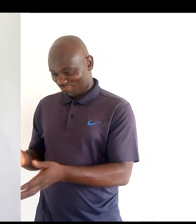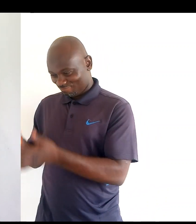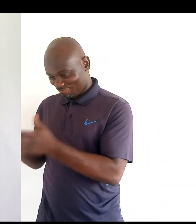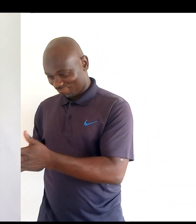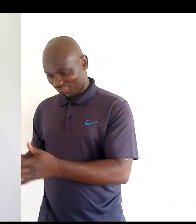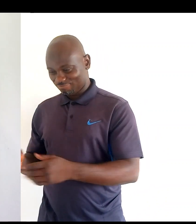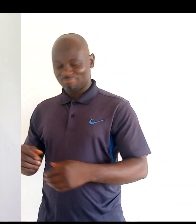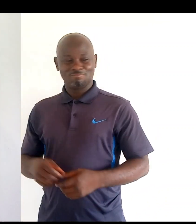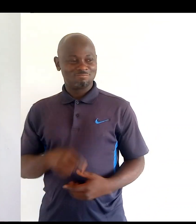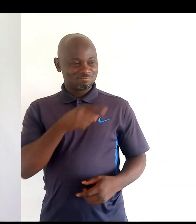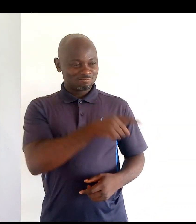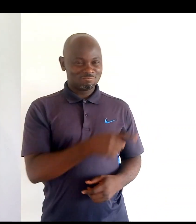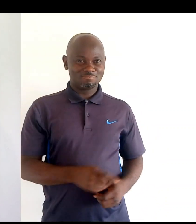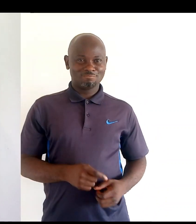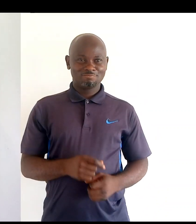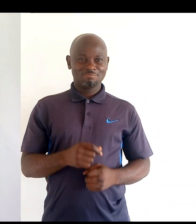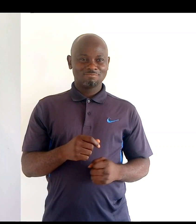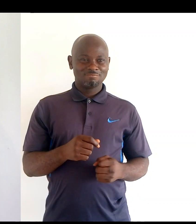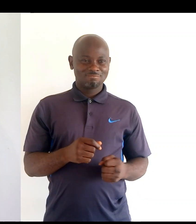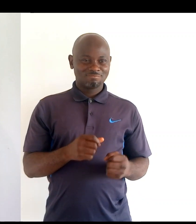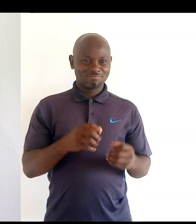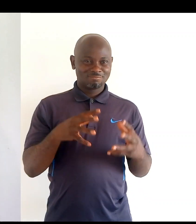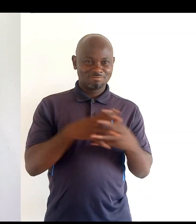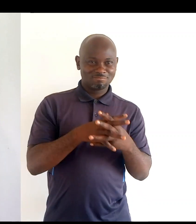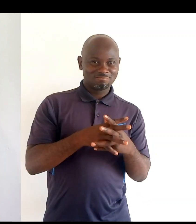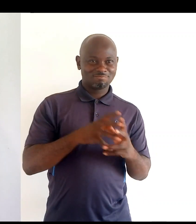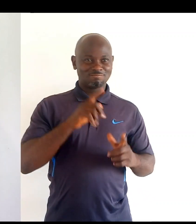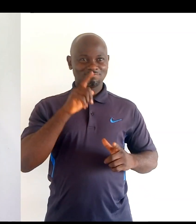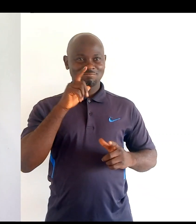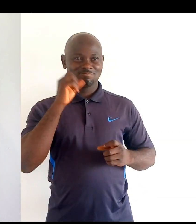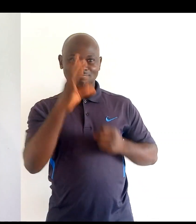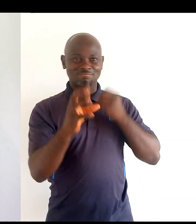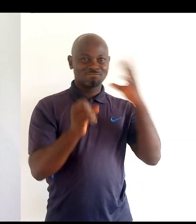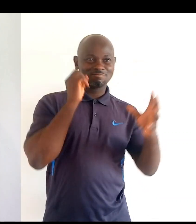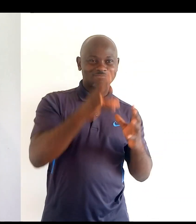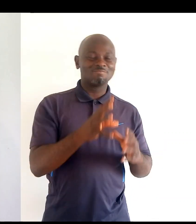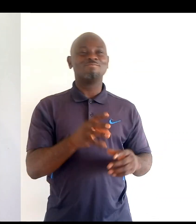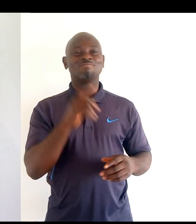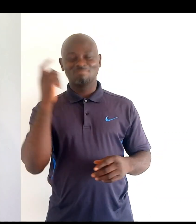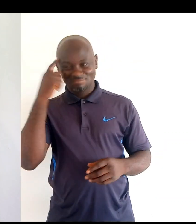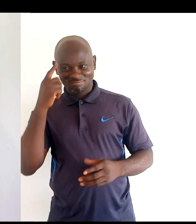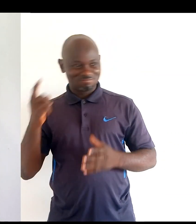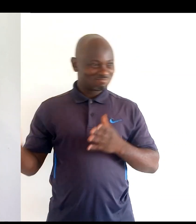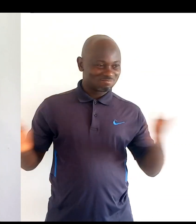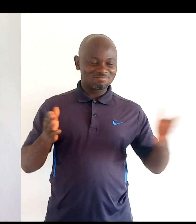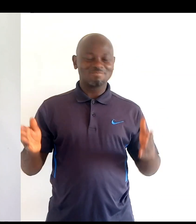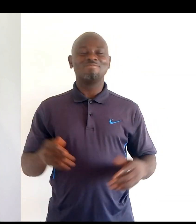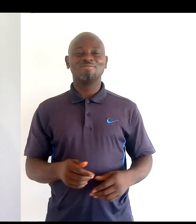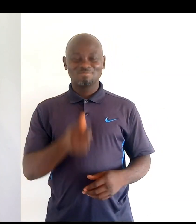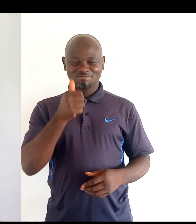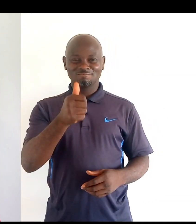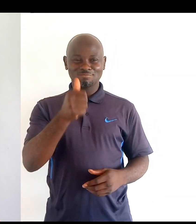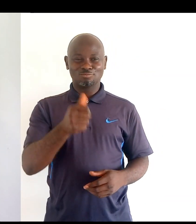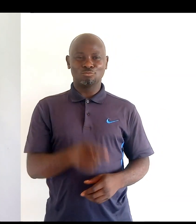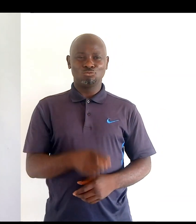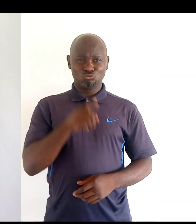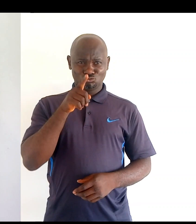My ability to speak English is able to help me transcend beyond my environment of Ghana to speak